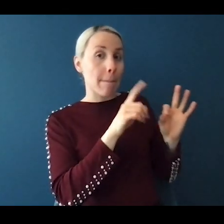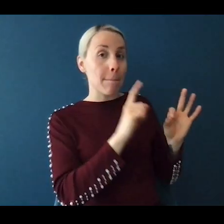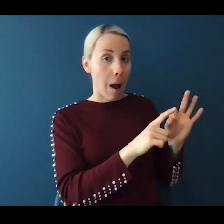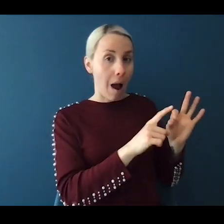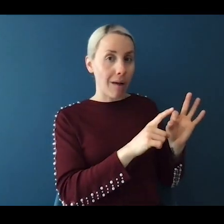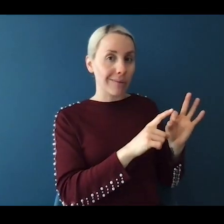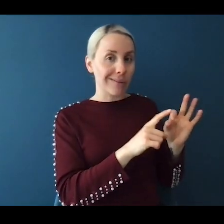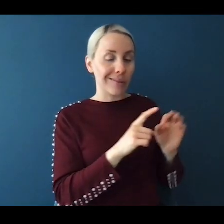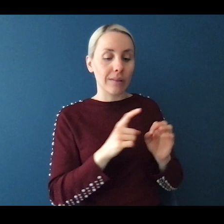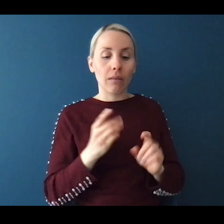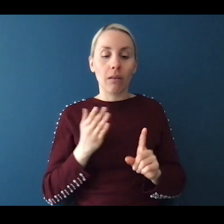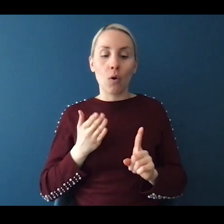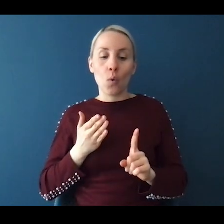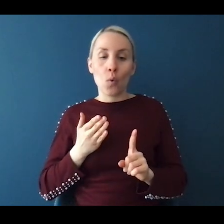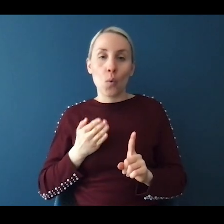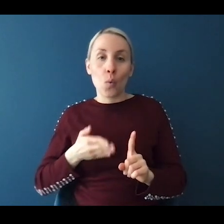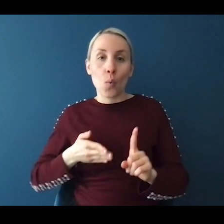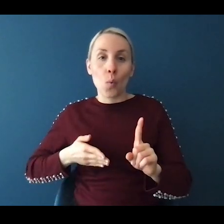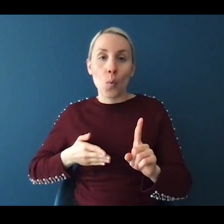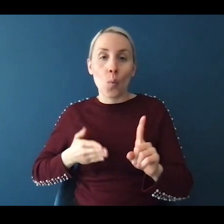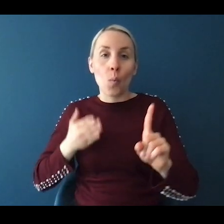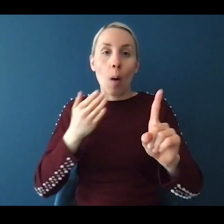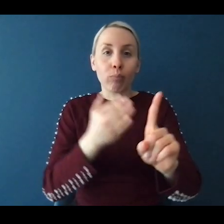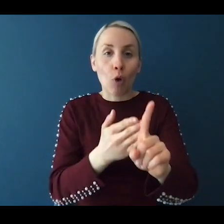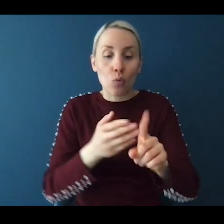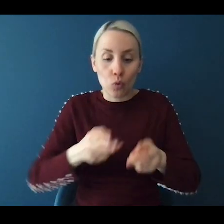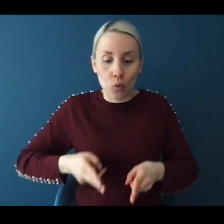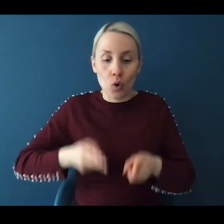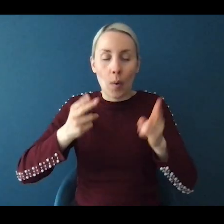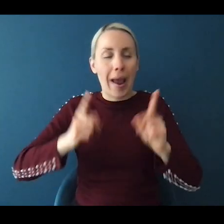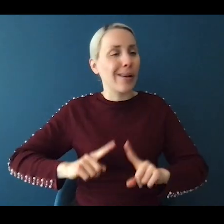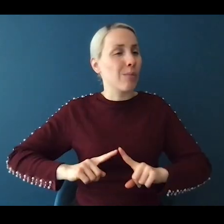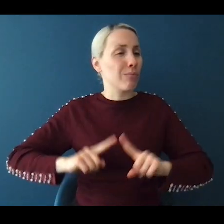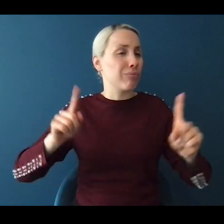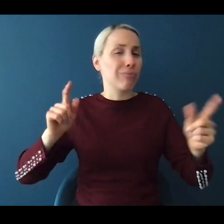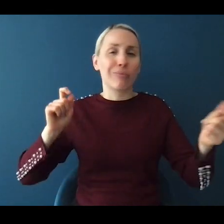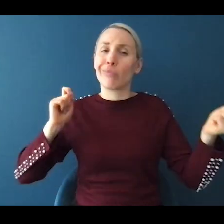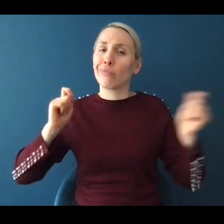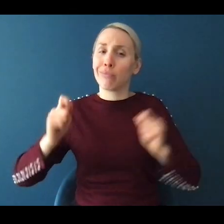you could approach it was radically changed by doing the award and actually allowed you